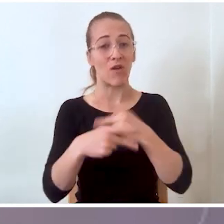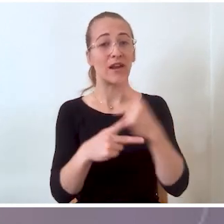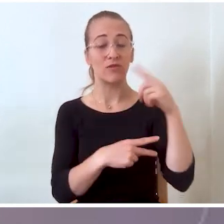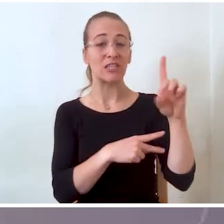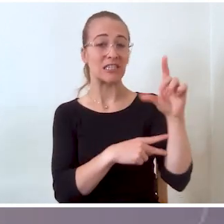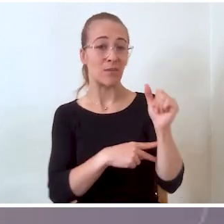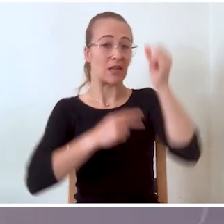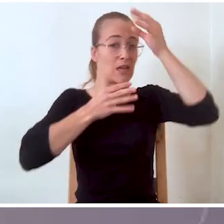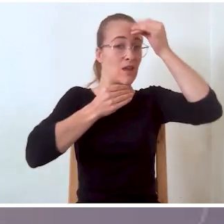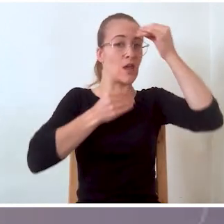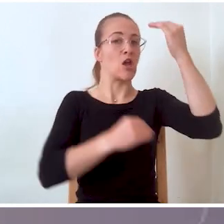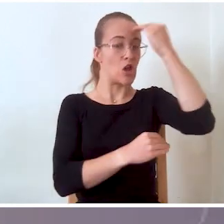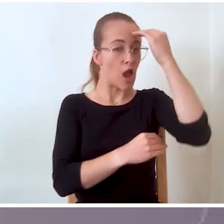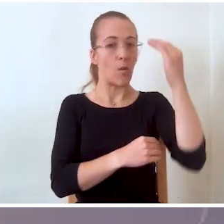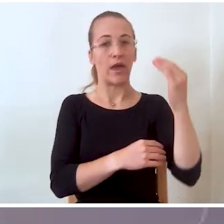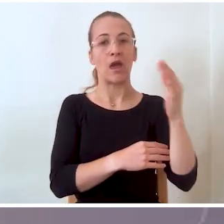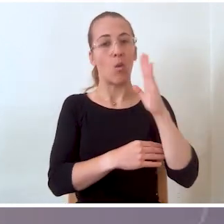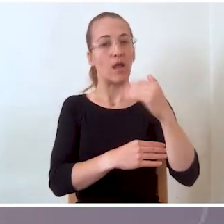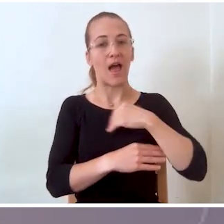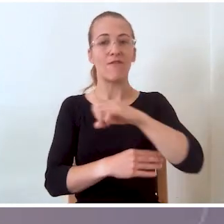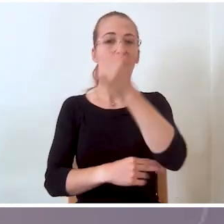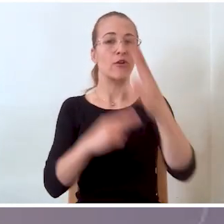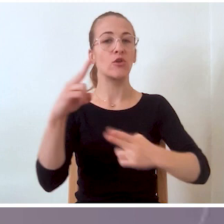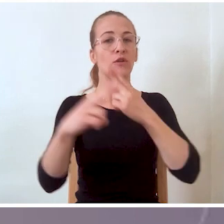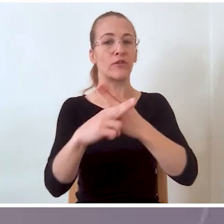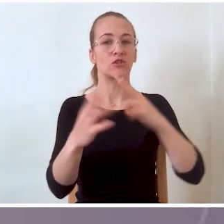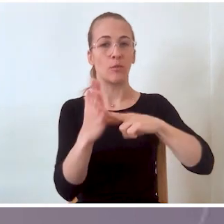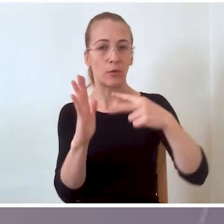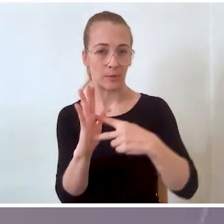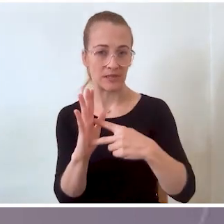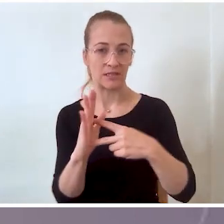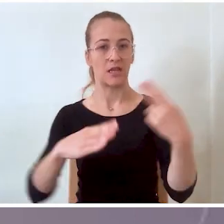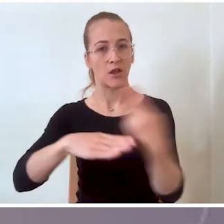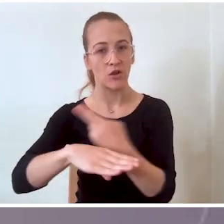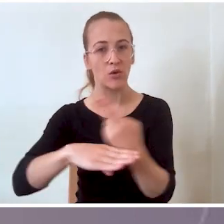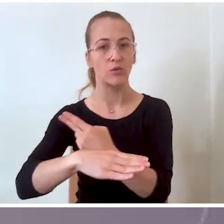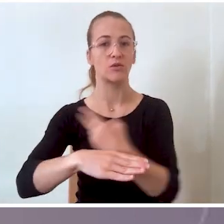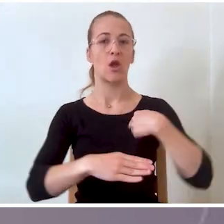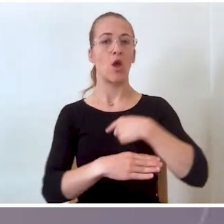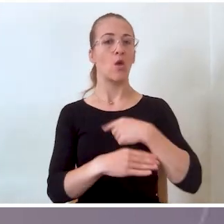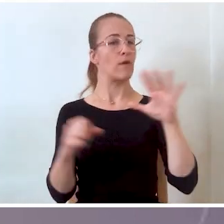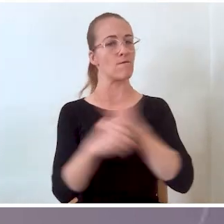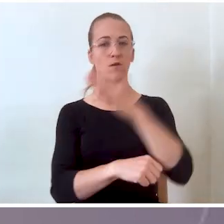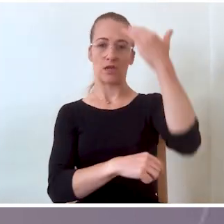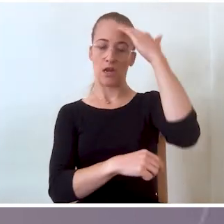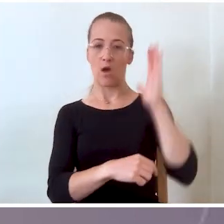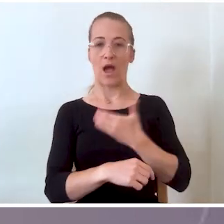knowing full well that they're gonna have other universal purposes. We know fully that our ableist language filter